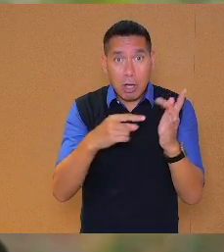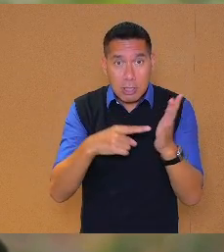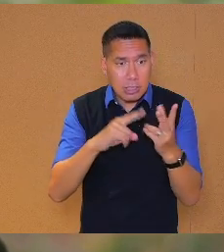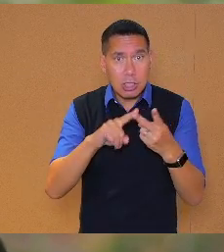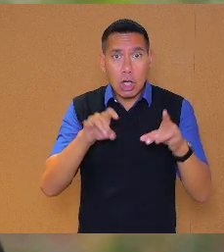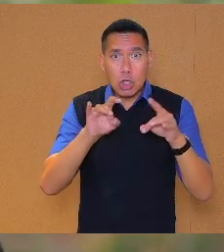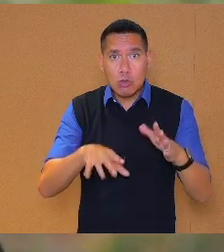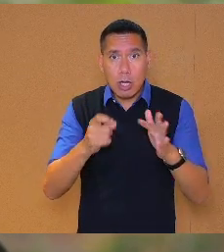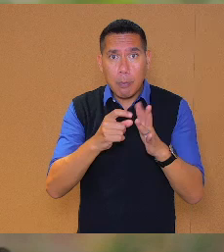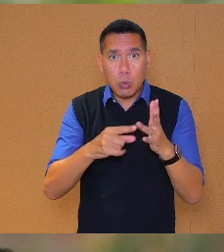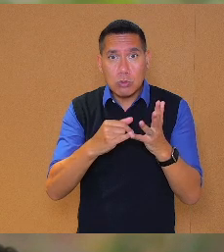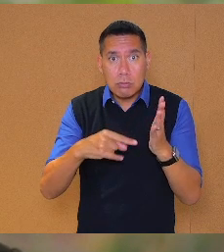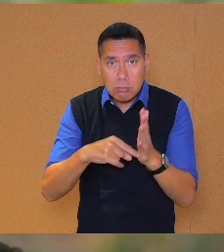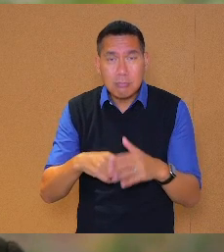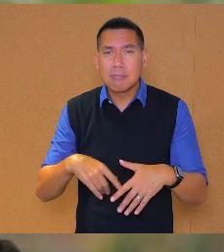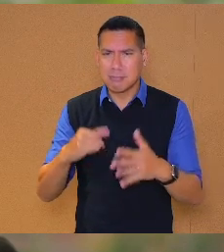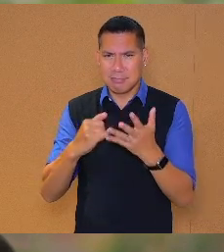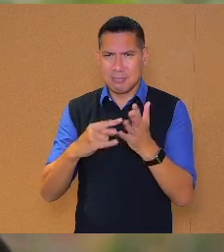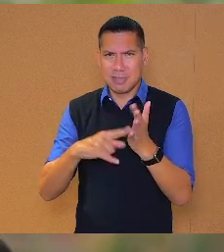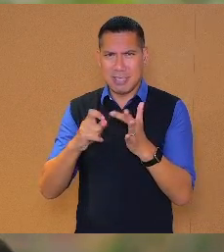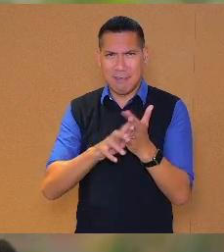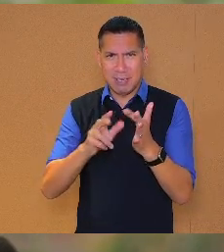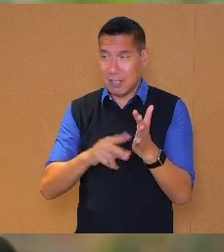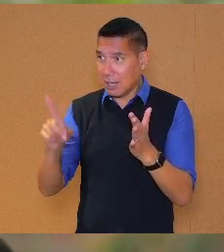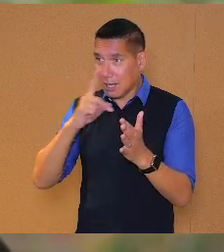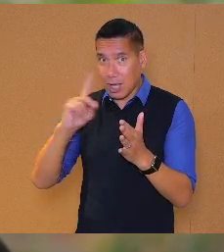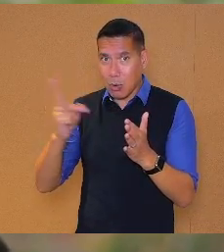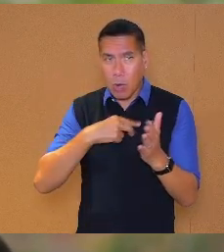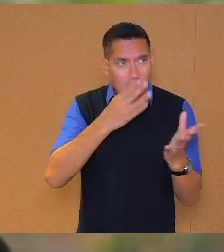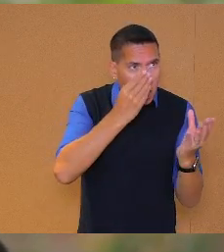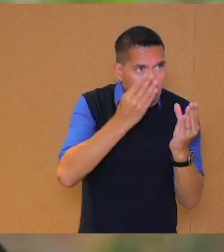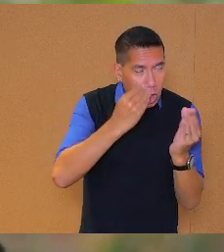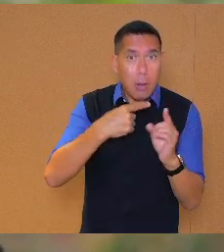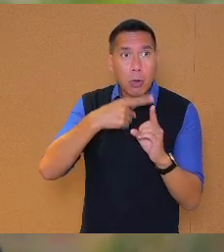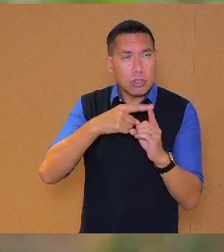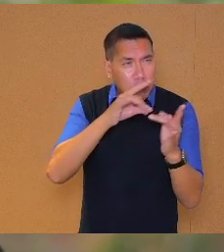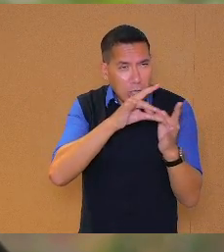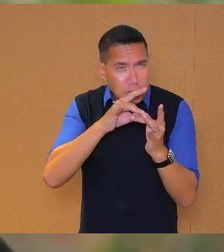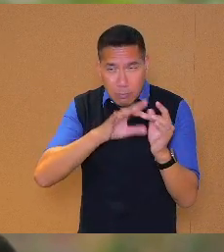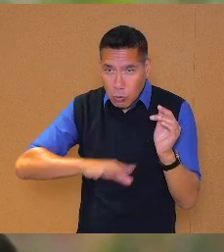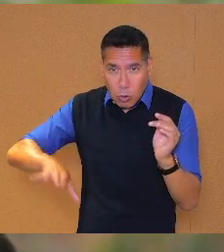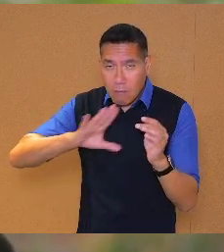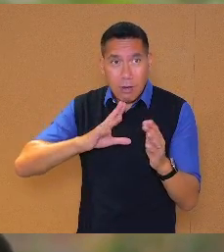RMIT and Australia Post, Stephen was able to use his significant insights and positive relationships across